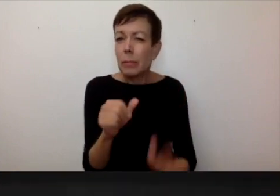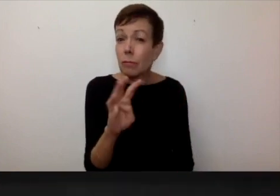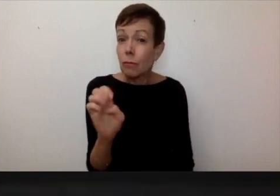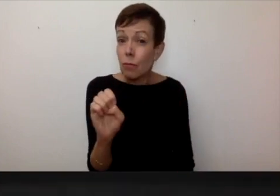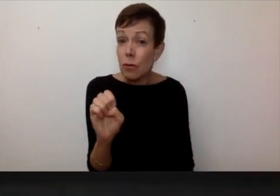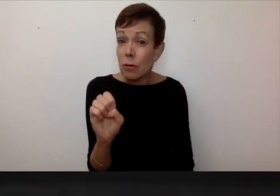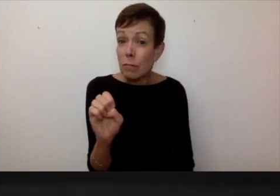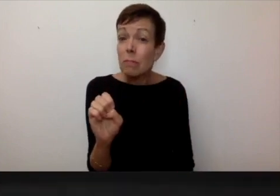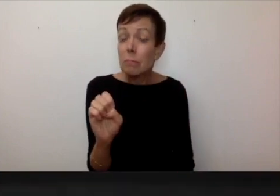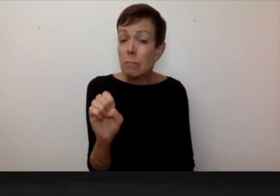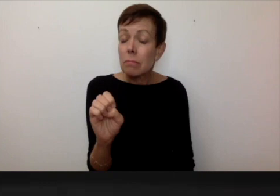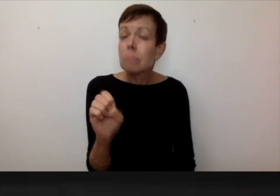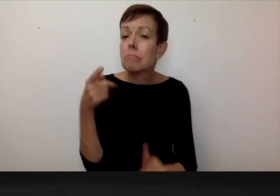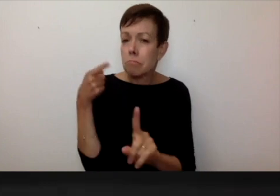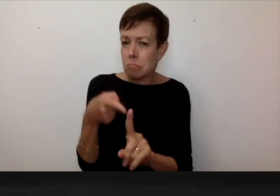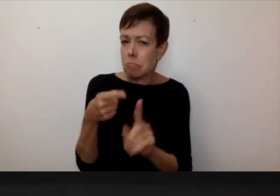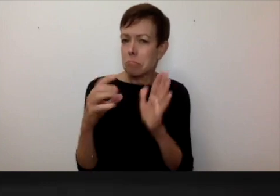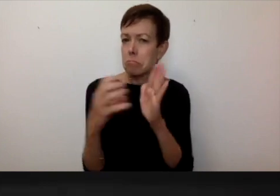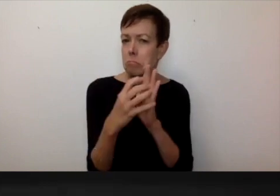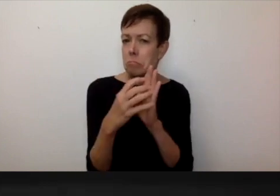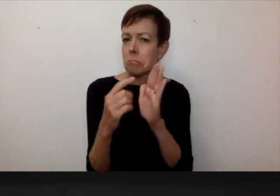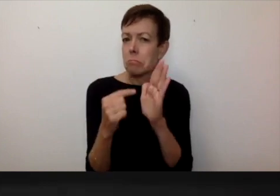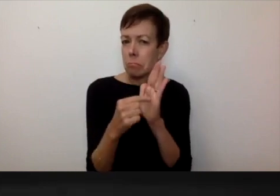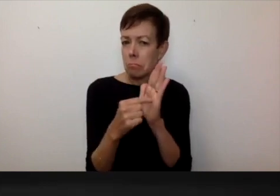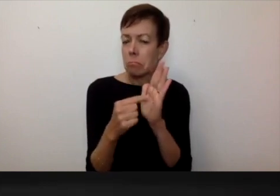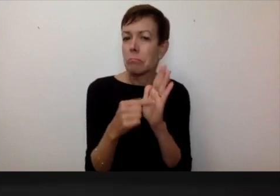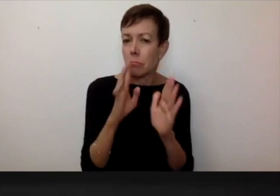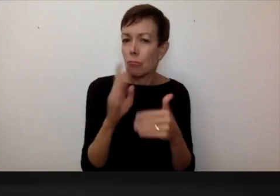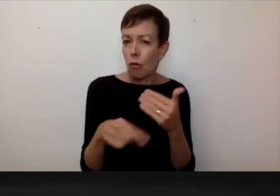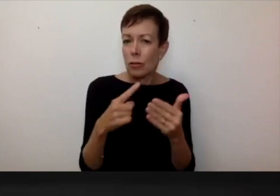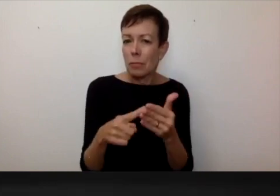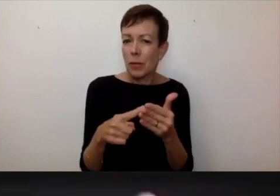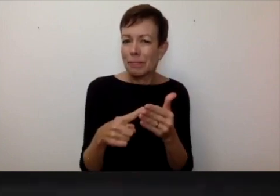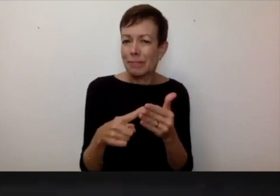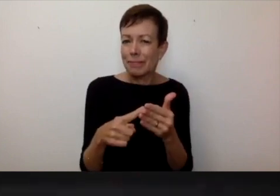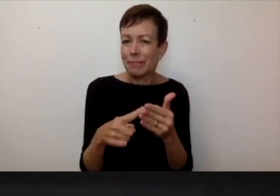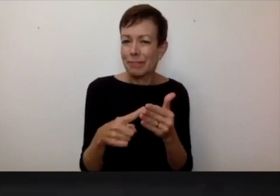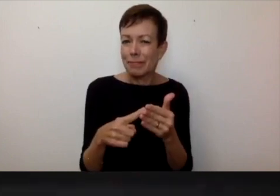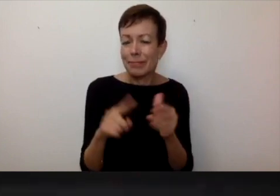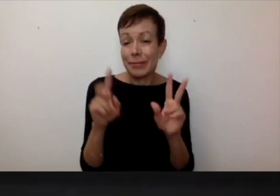specifically speak to our individual pro we did actually have a project grant